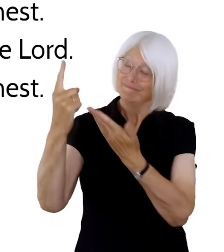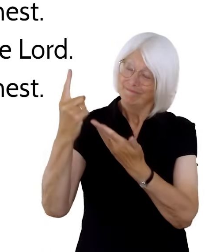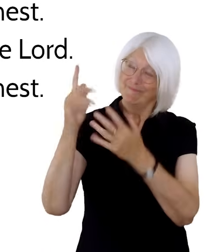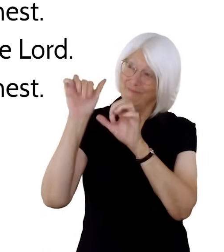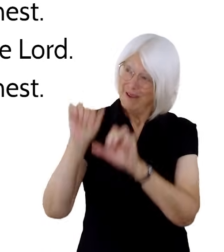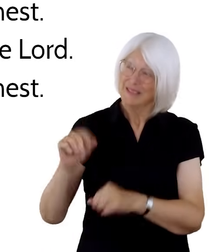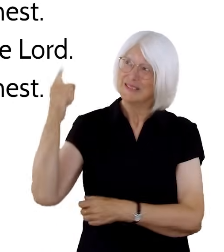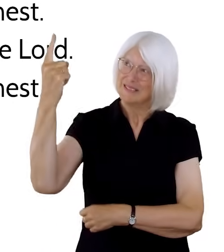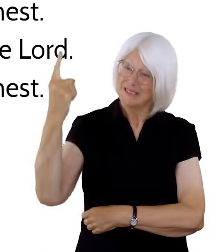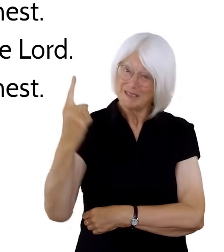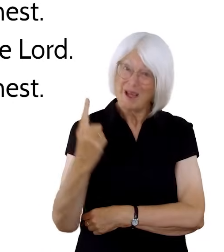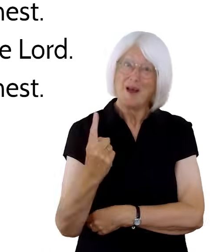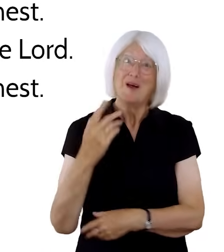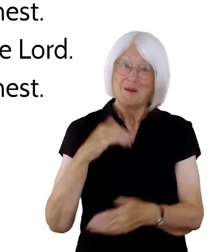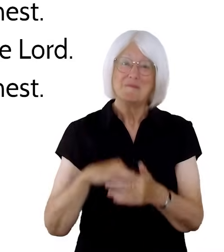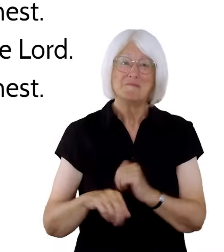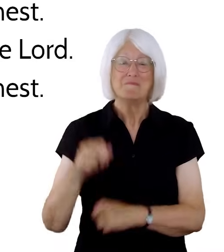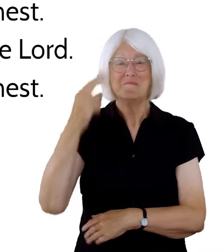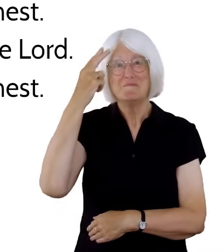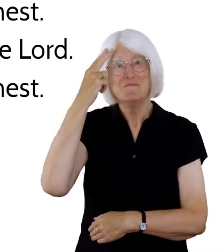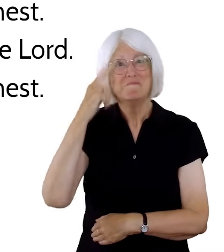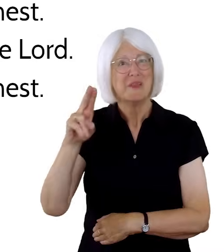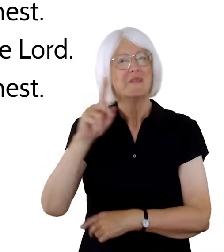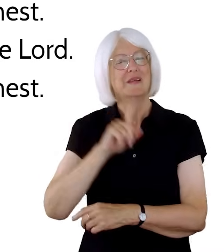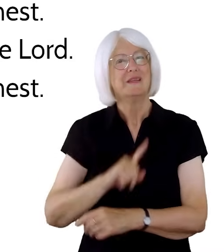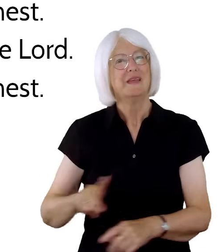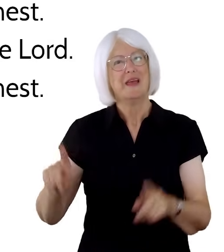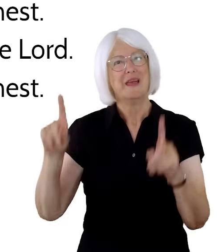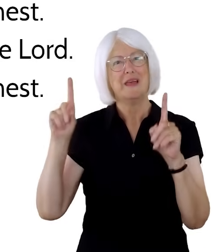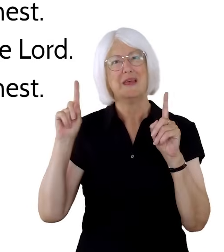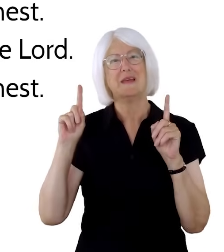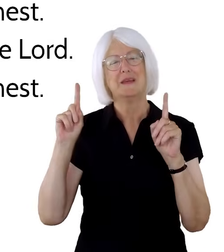Blessed is he who comes in the name of the Lord